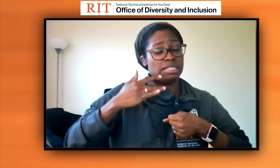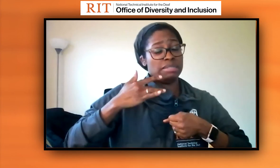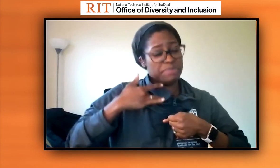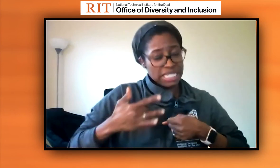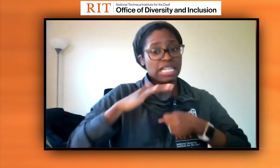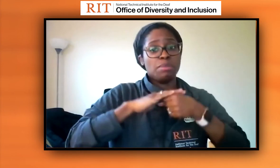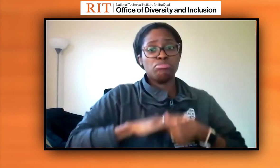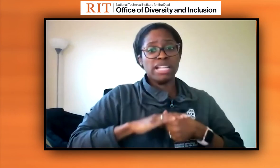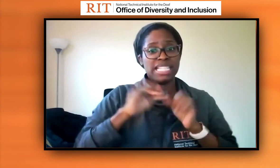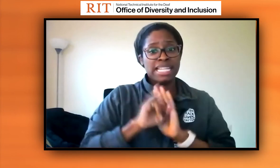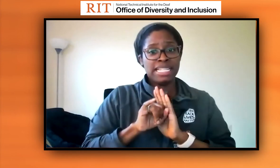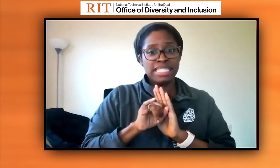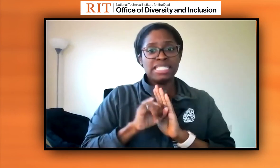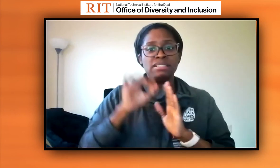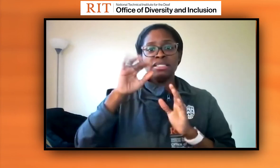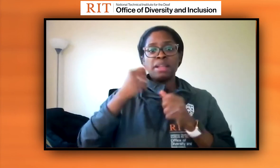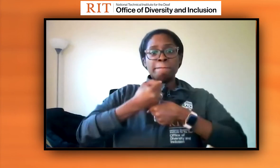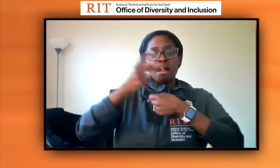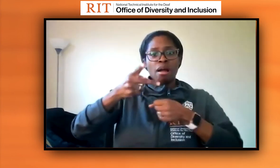and typically oppressed identities.